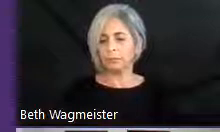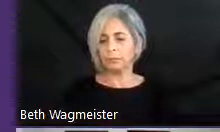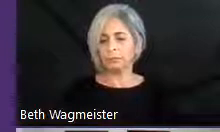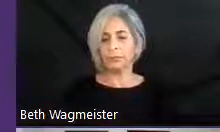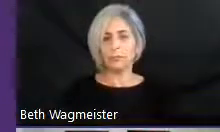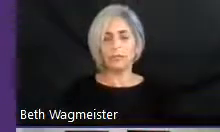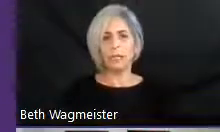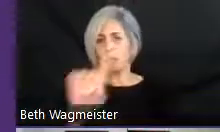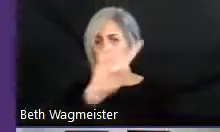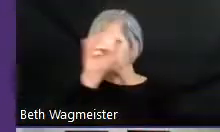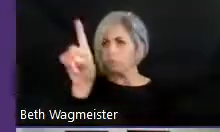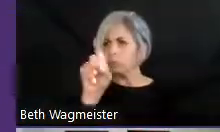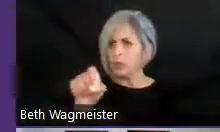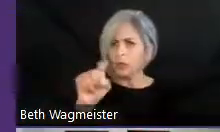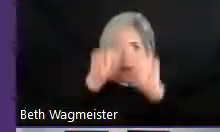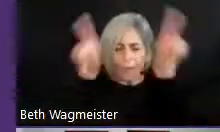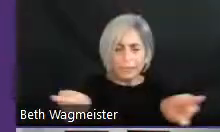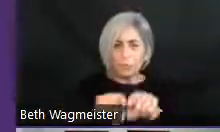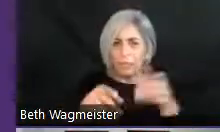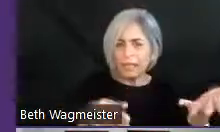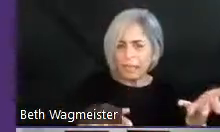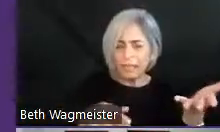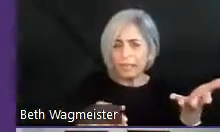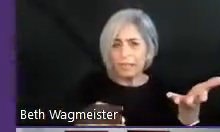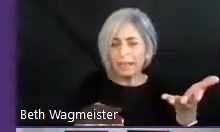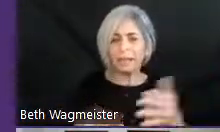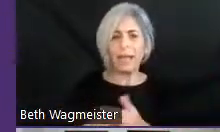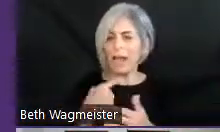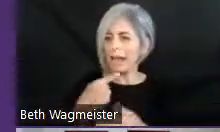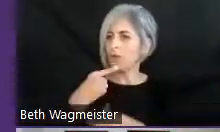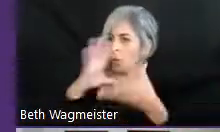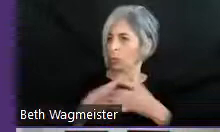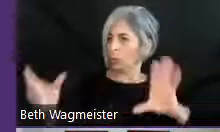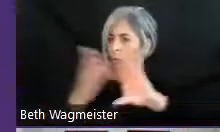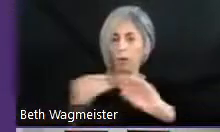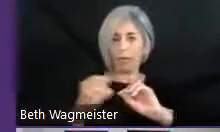What did I do? I told a story. You know, I've been in the accessibility industry now for